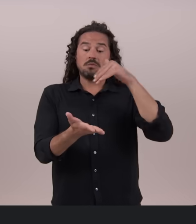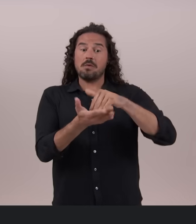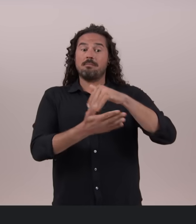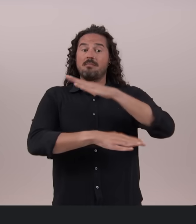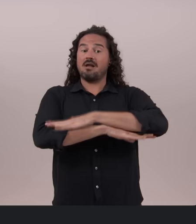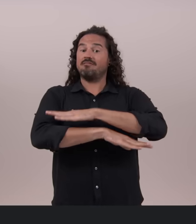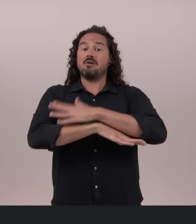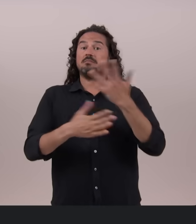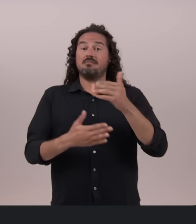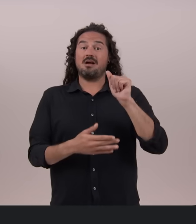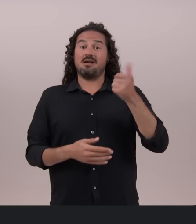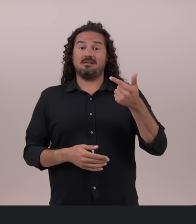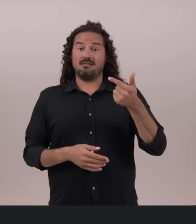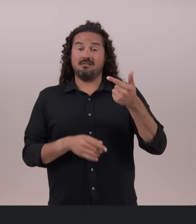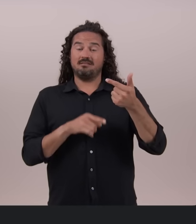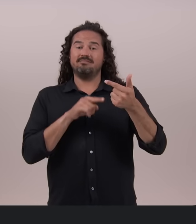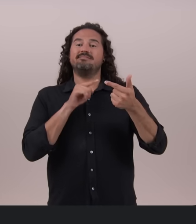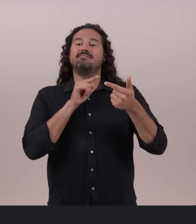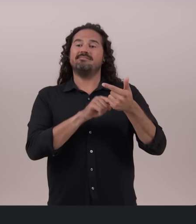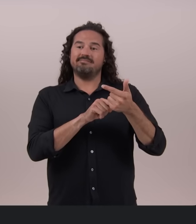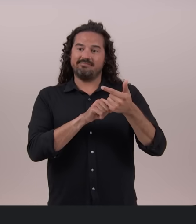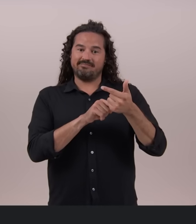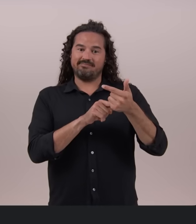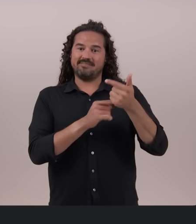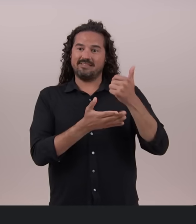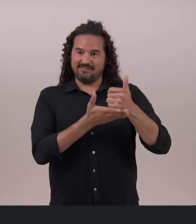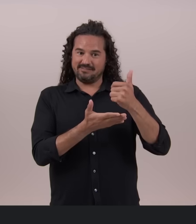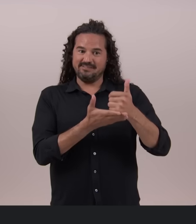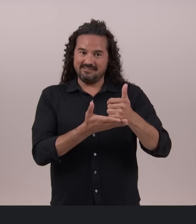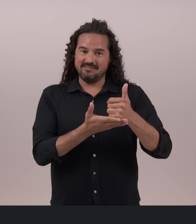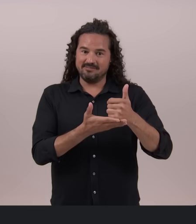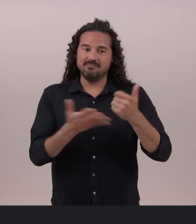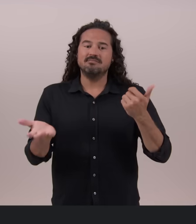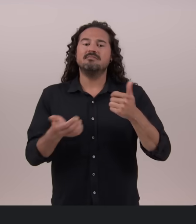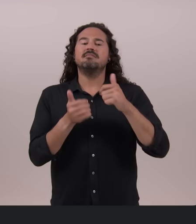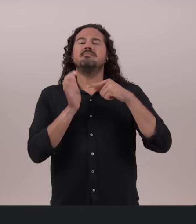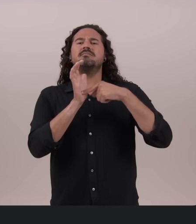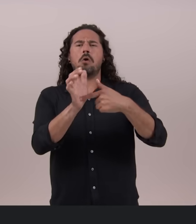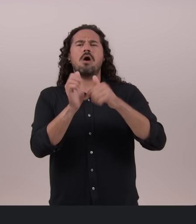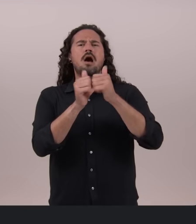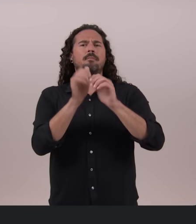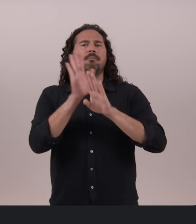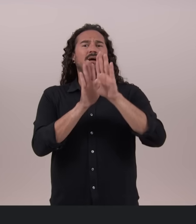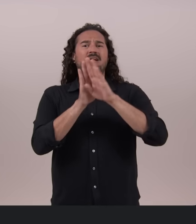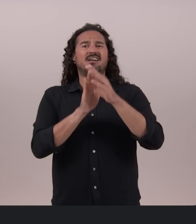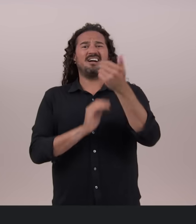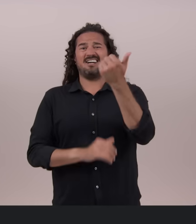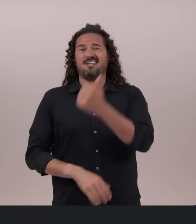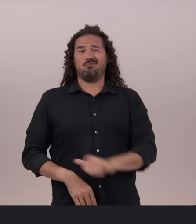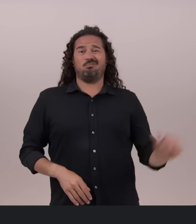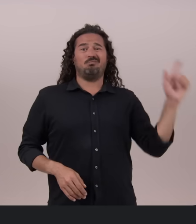and today, we're going to show you how you can build with it anywhere, on our infrastructure, or your own;